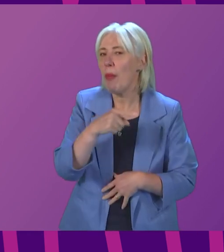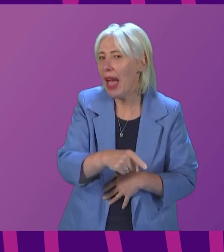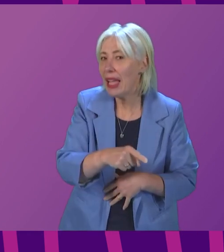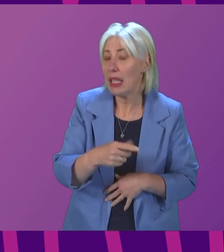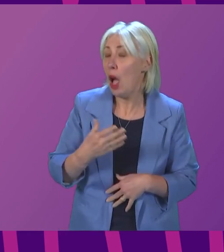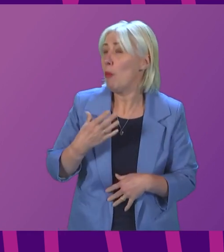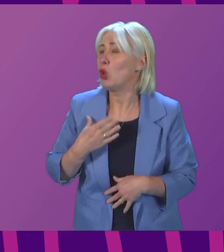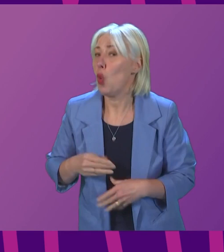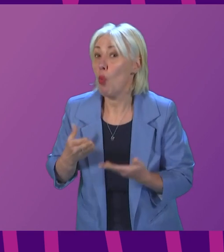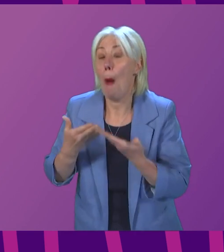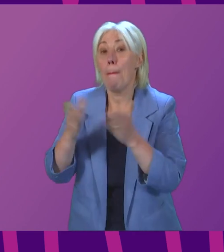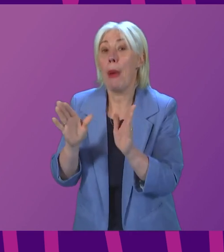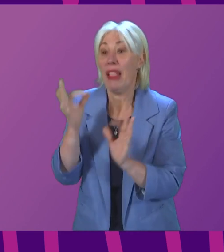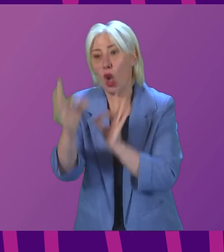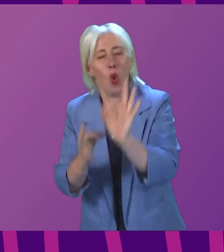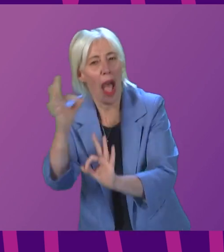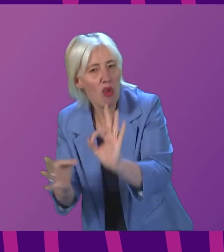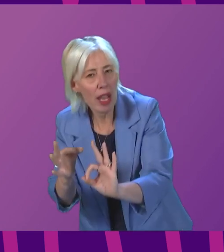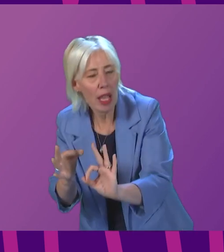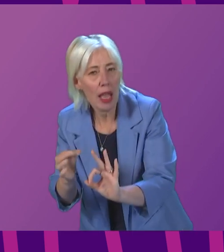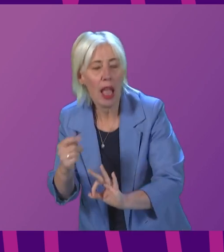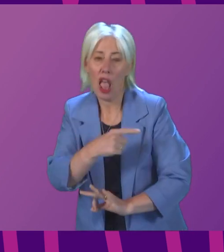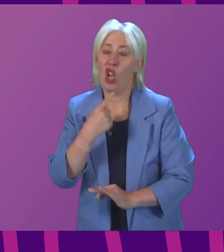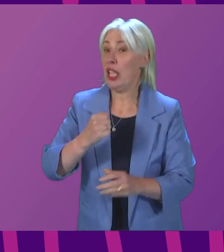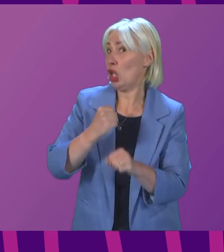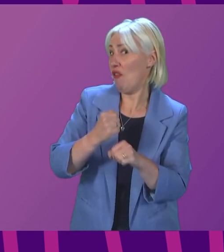She says that the Government takes responsibility, but not a single person has.